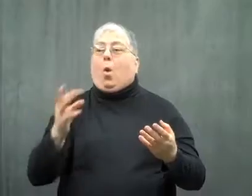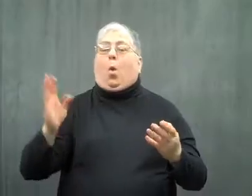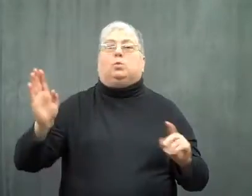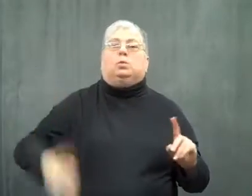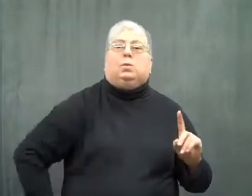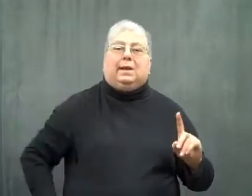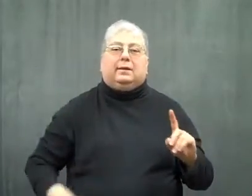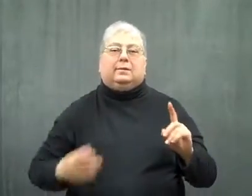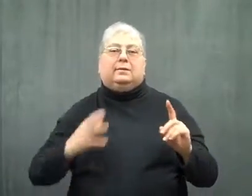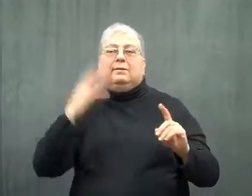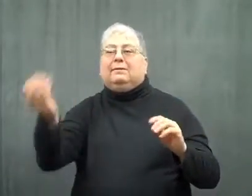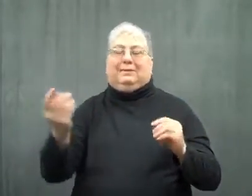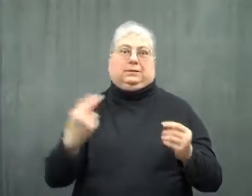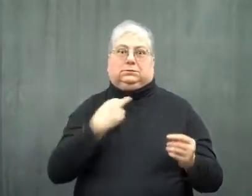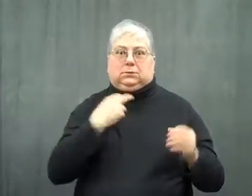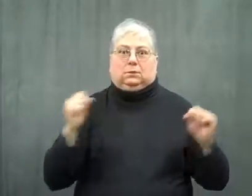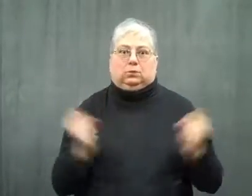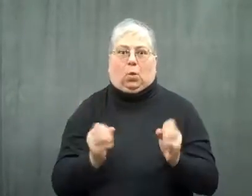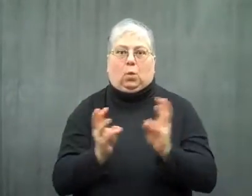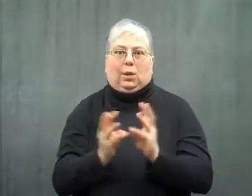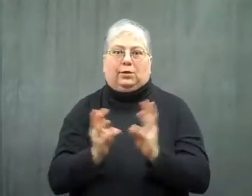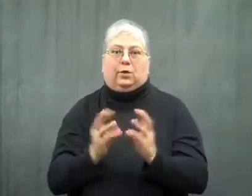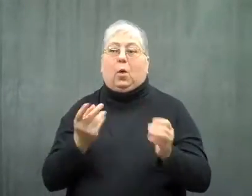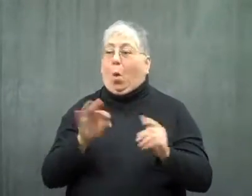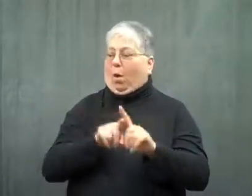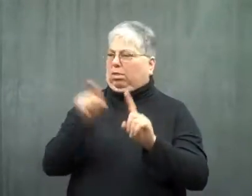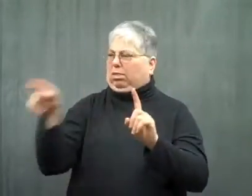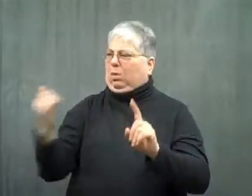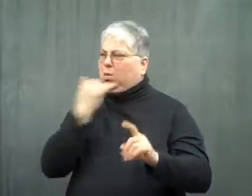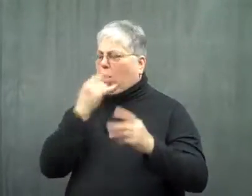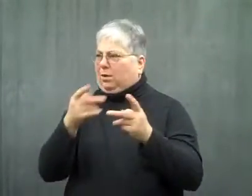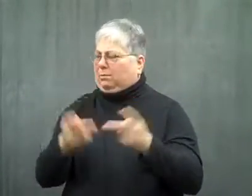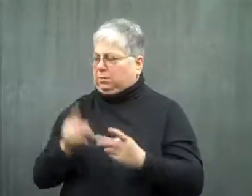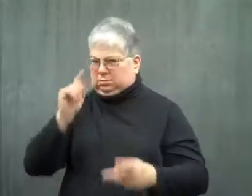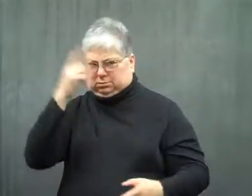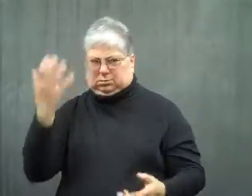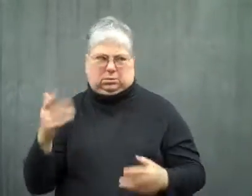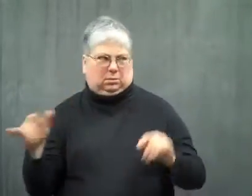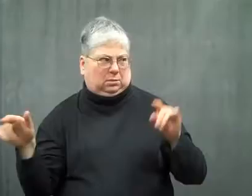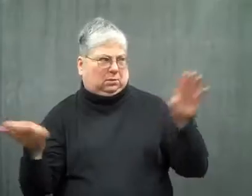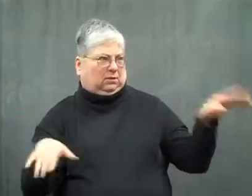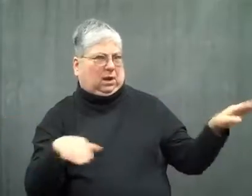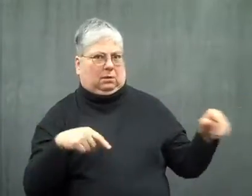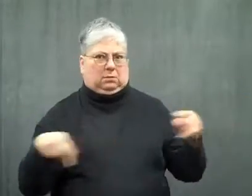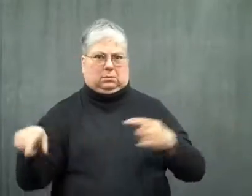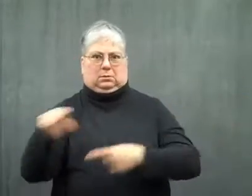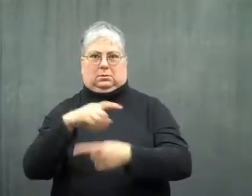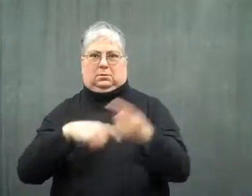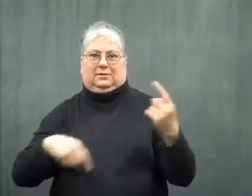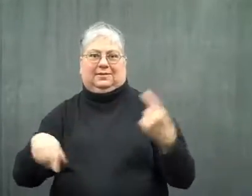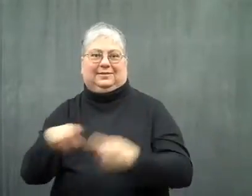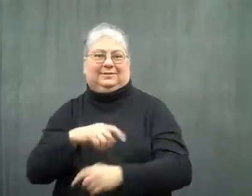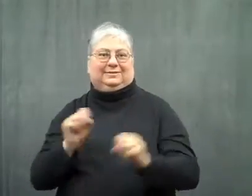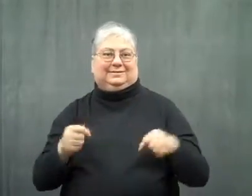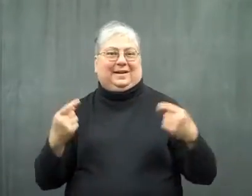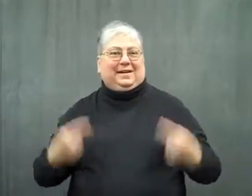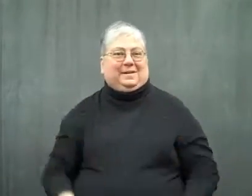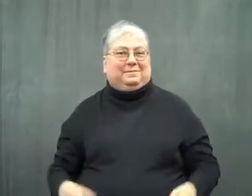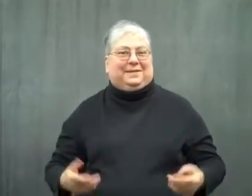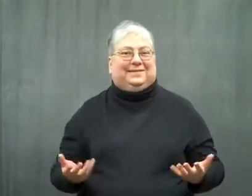Or they might leave too late, and get stuck in cold weather. They could also end up in the wrong place, and fly around confused.